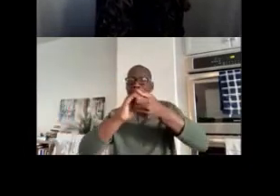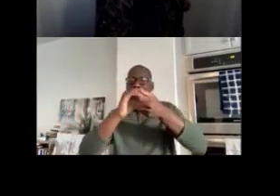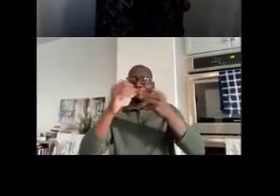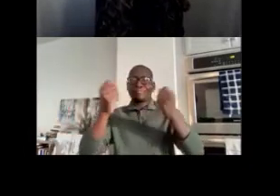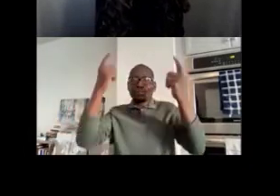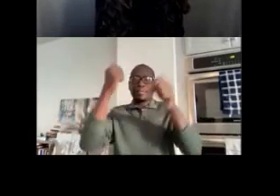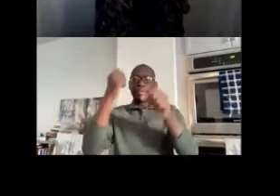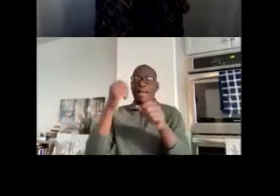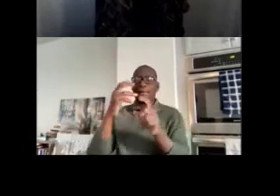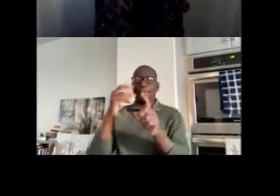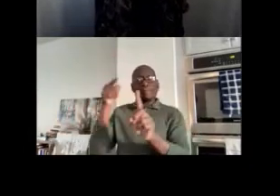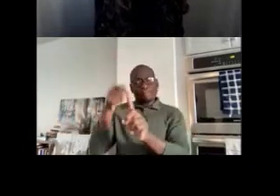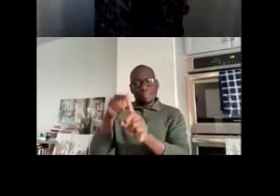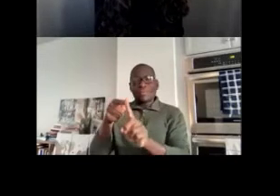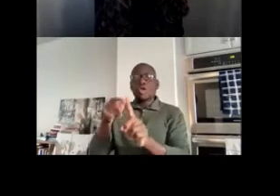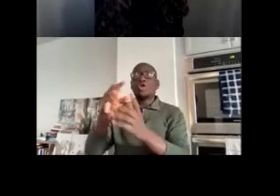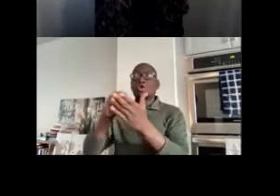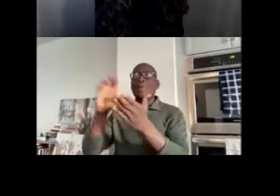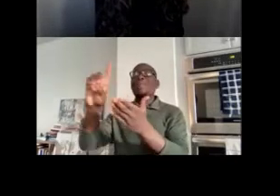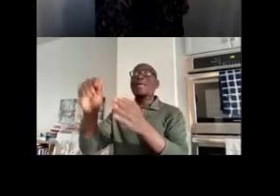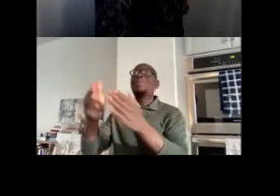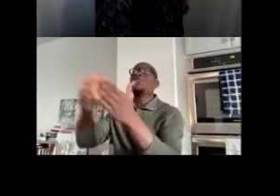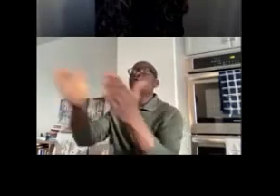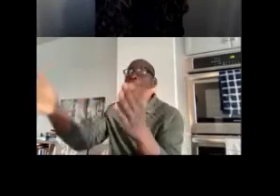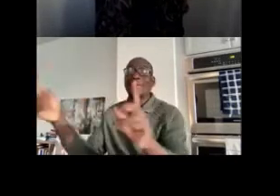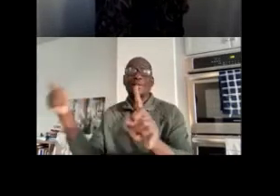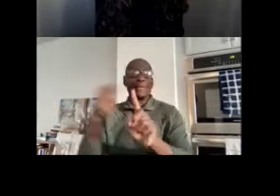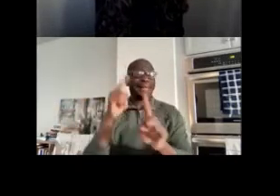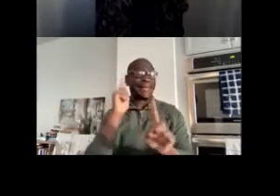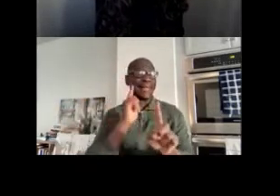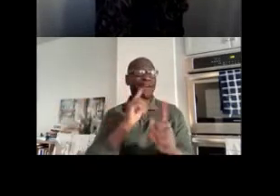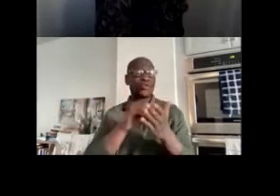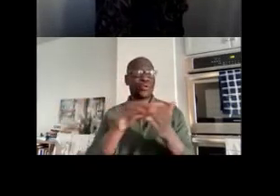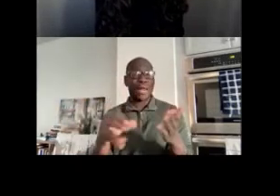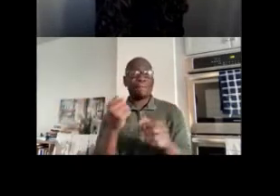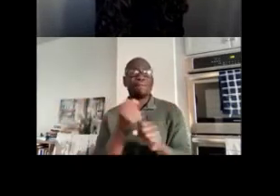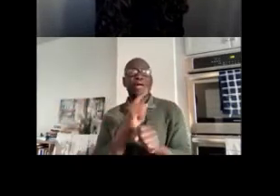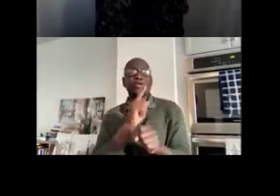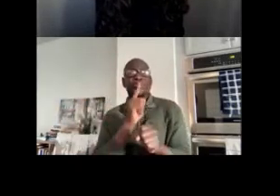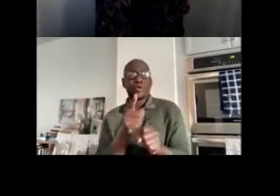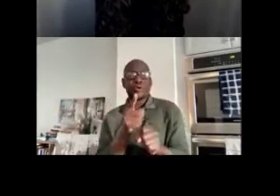need to form a partnership, a collaboration at some point so that the students are aware of